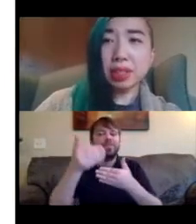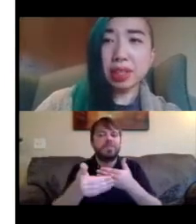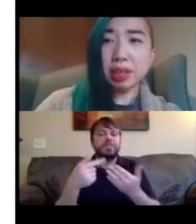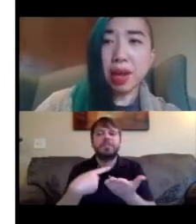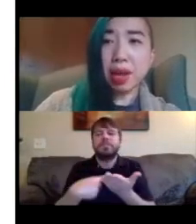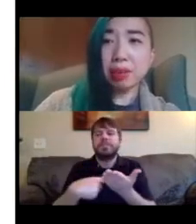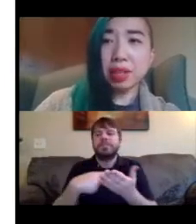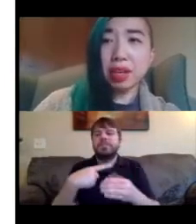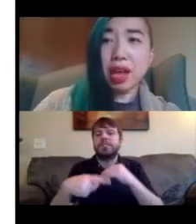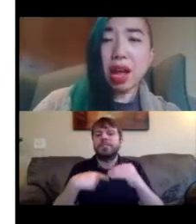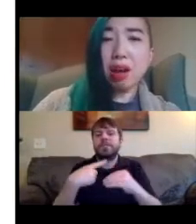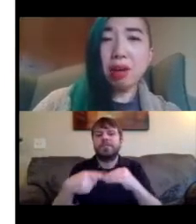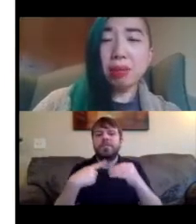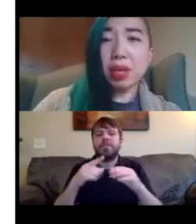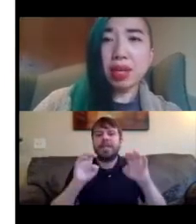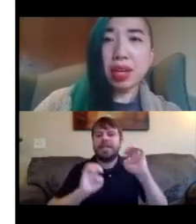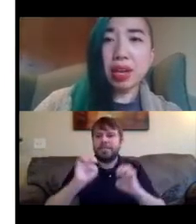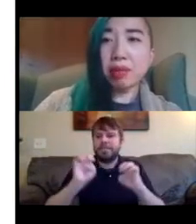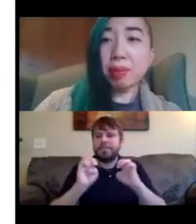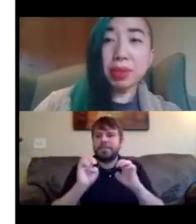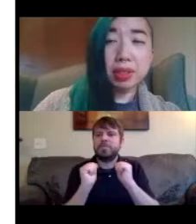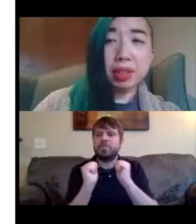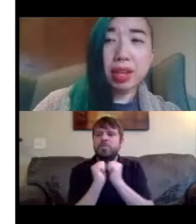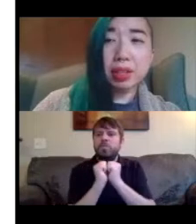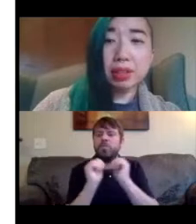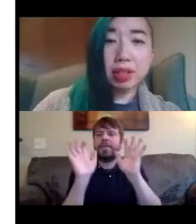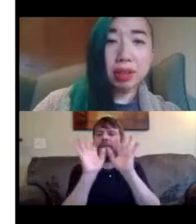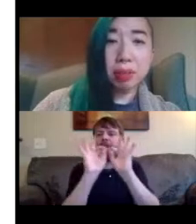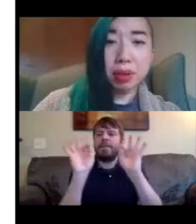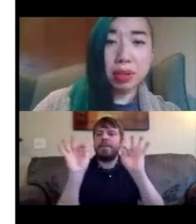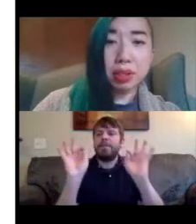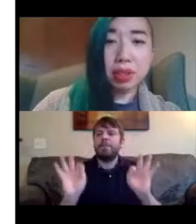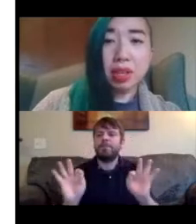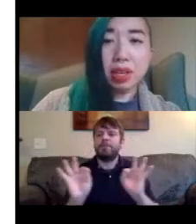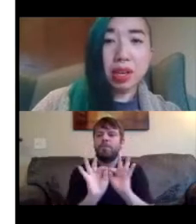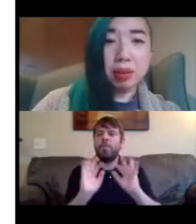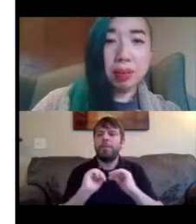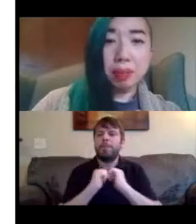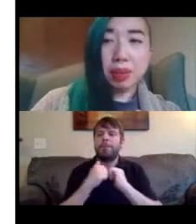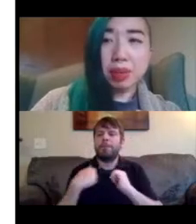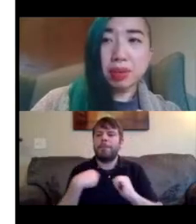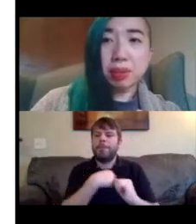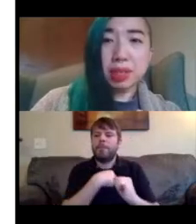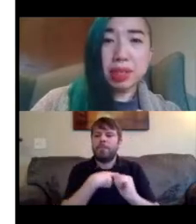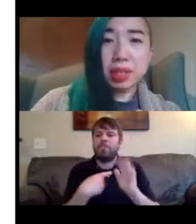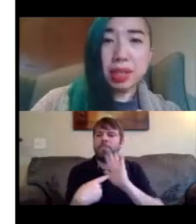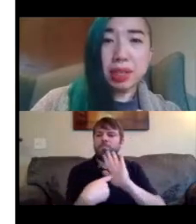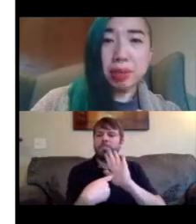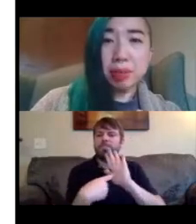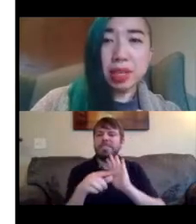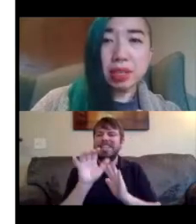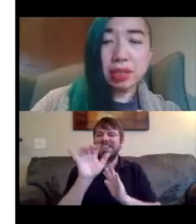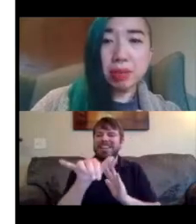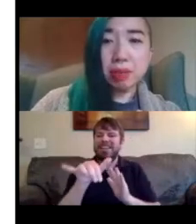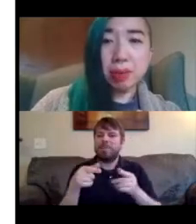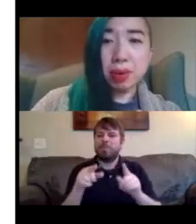think about how we can represent that in our work. So when I say experimentations of form,